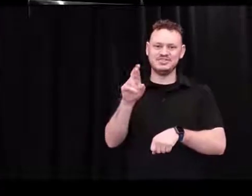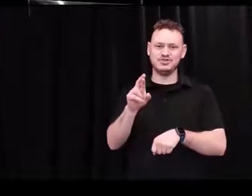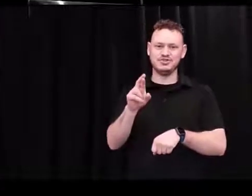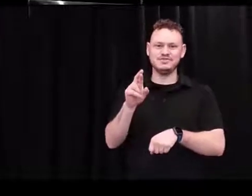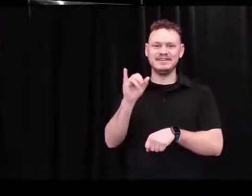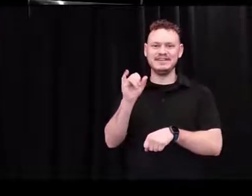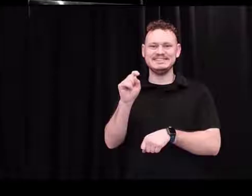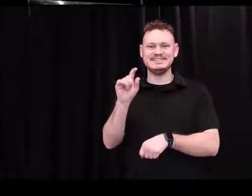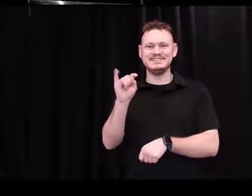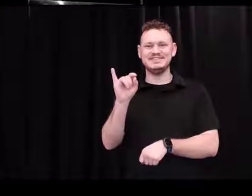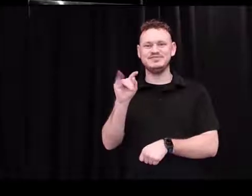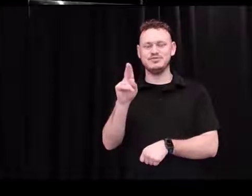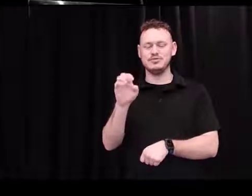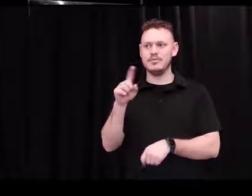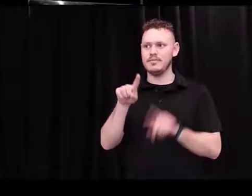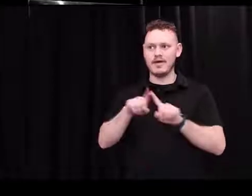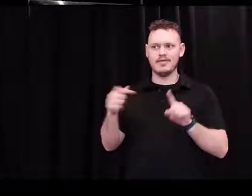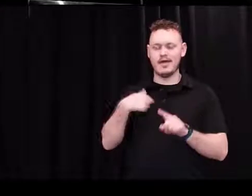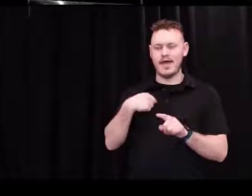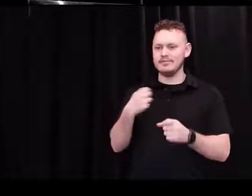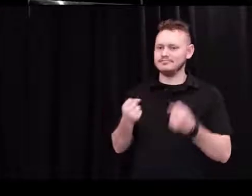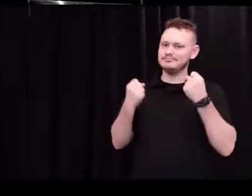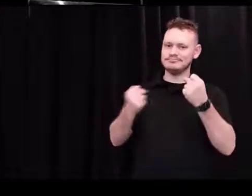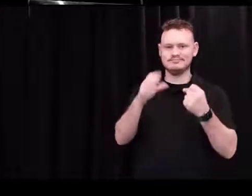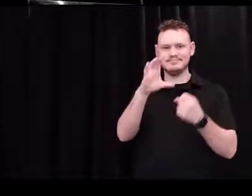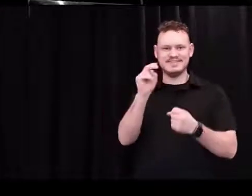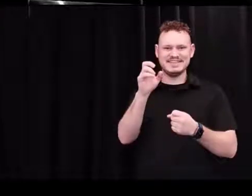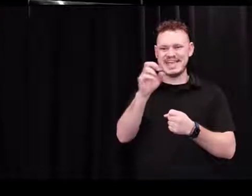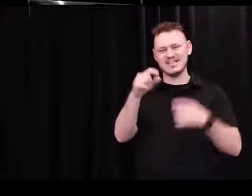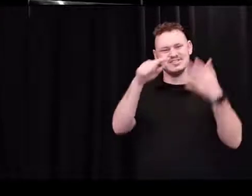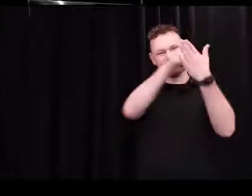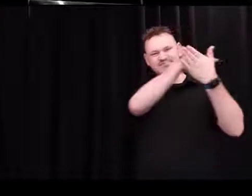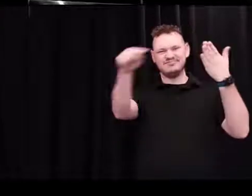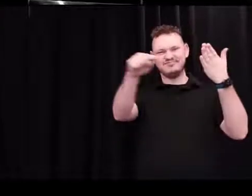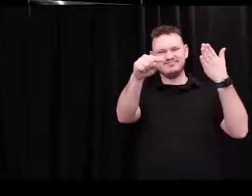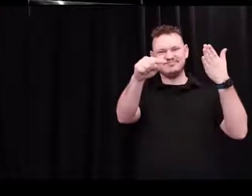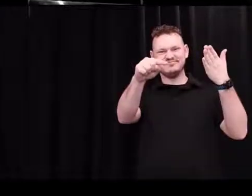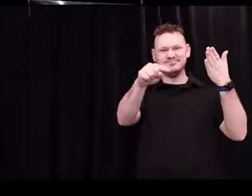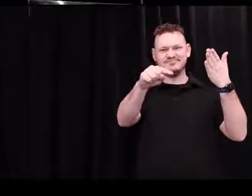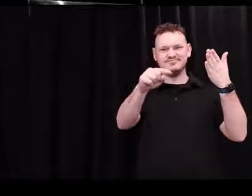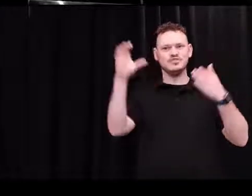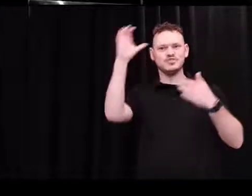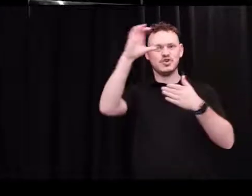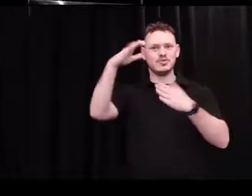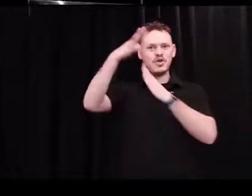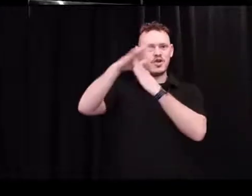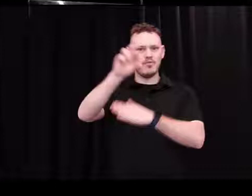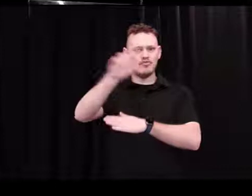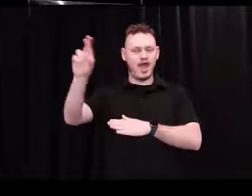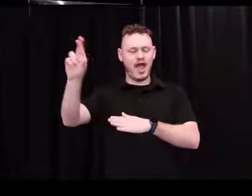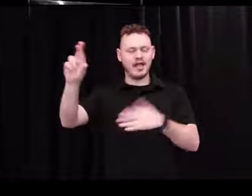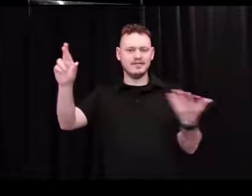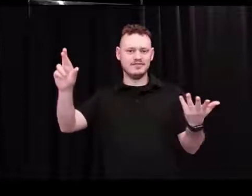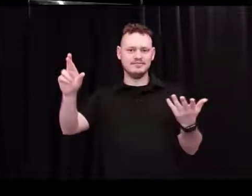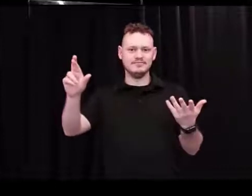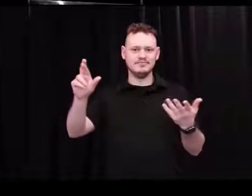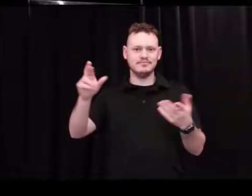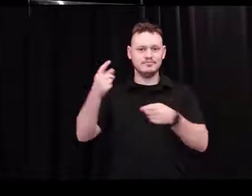they obviously had like cancer.gov across the top, search bar at the top right, primary navigation,